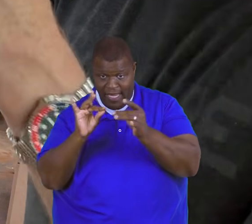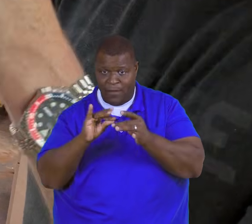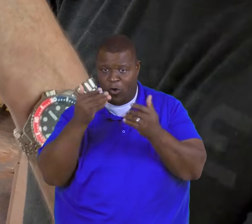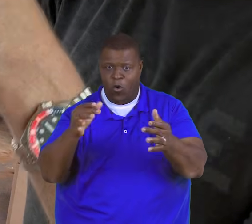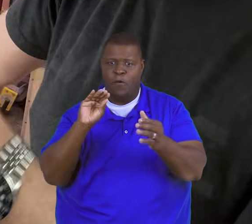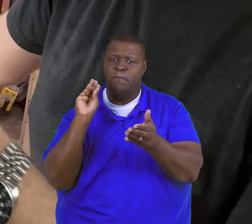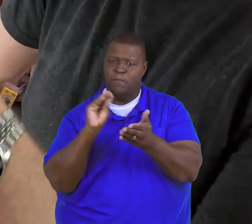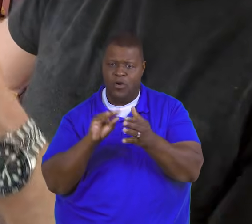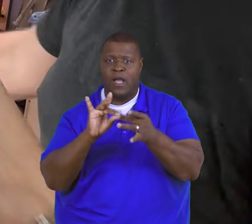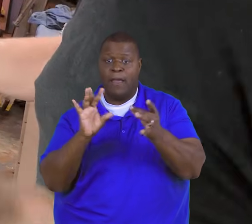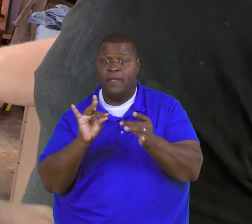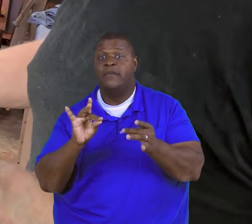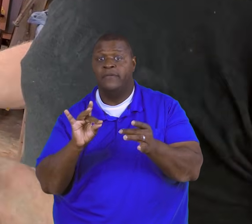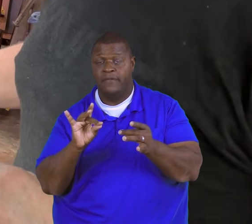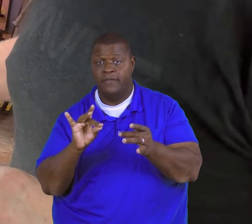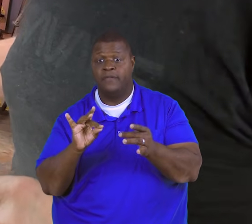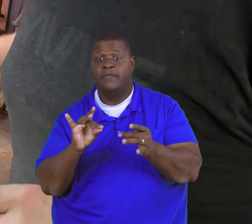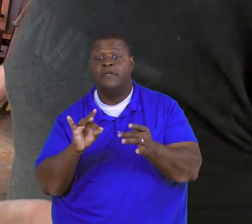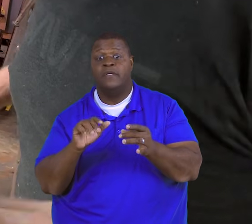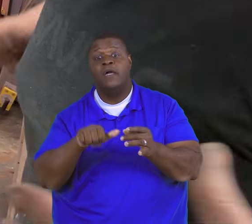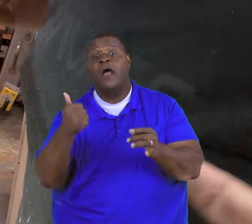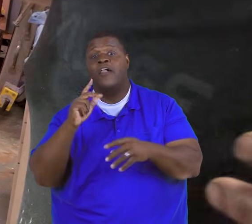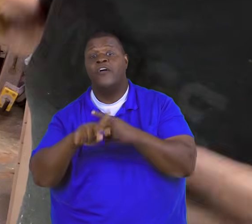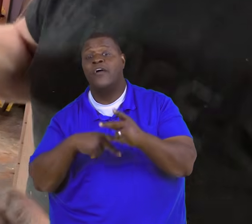or is there a specific type of grease or oil